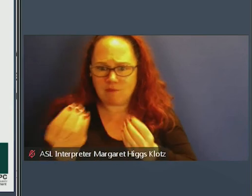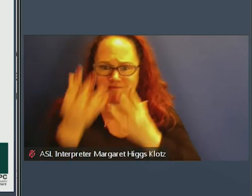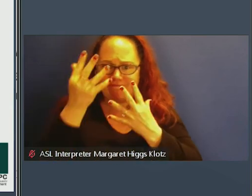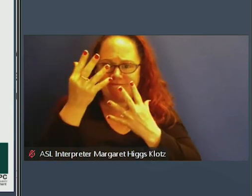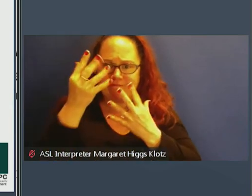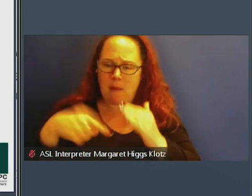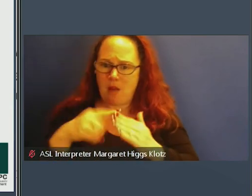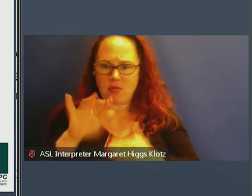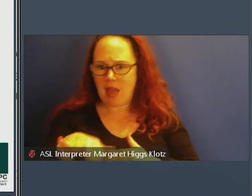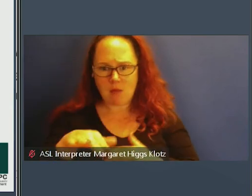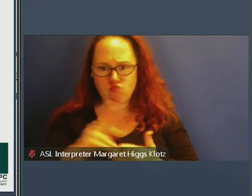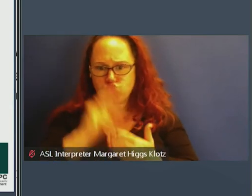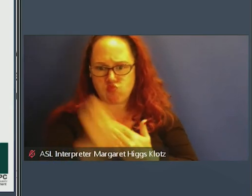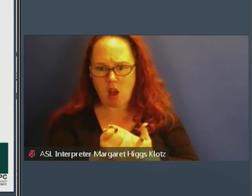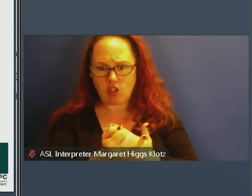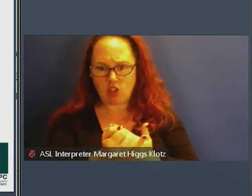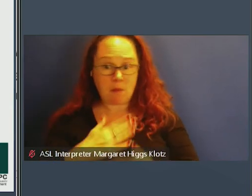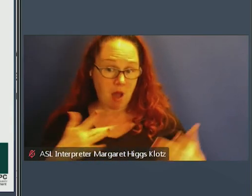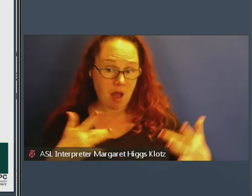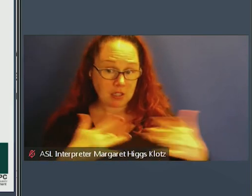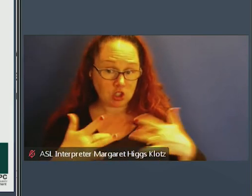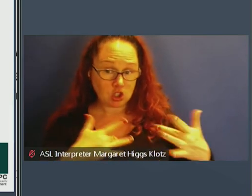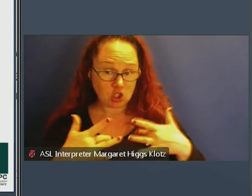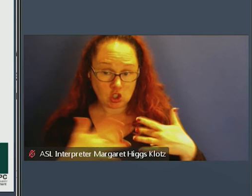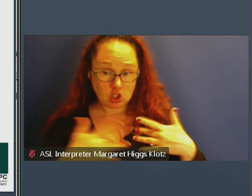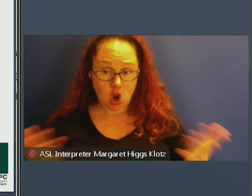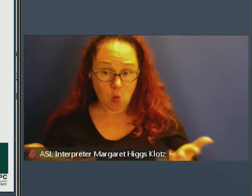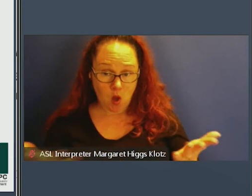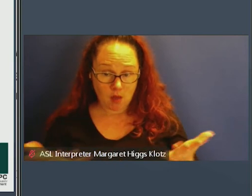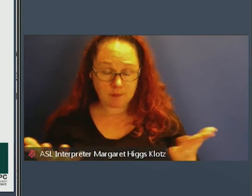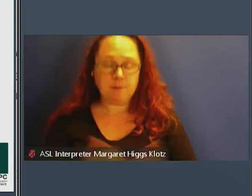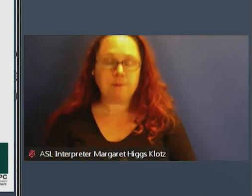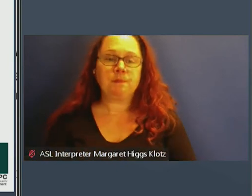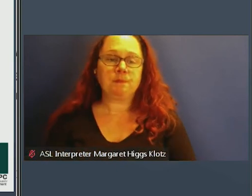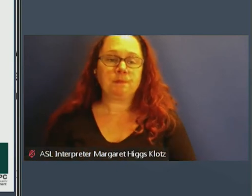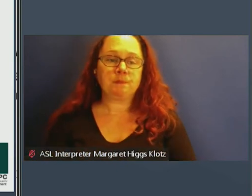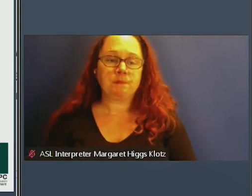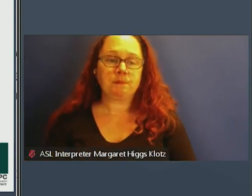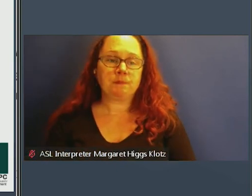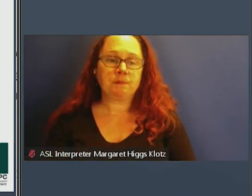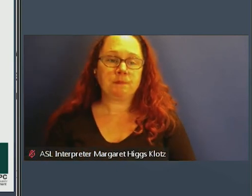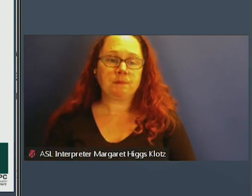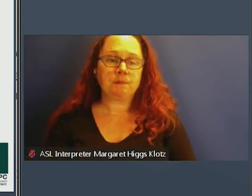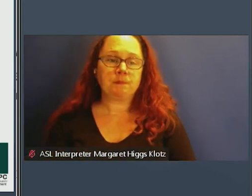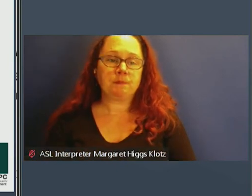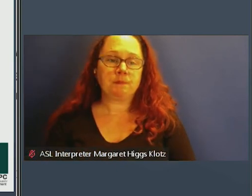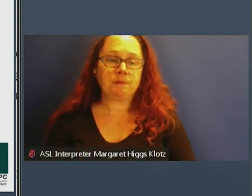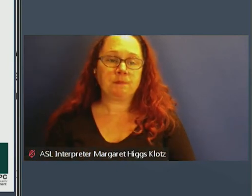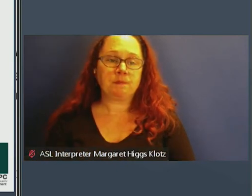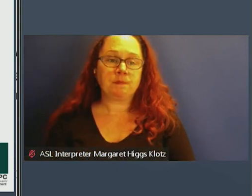The concerns I kind of have for you all is just it. Even less than me living here,